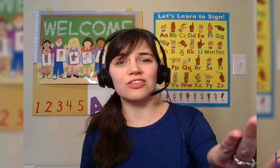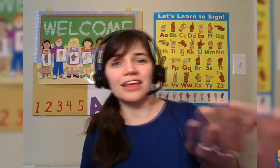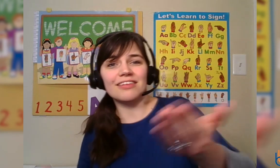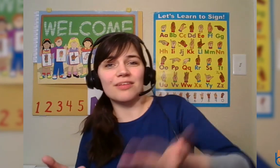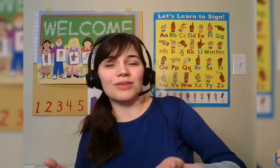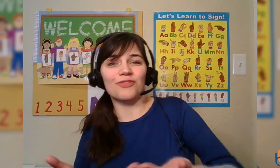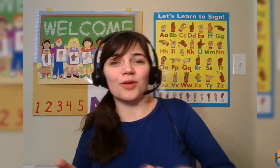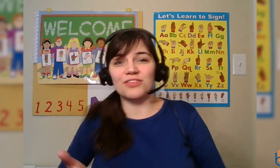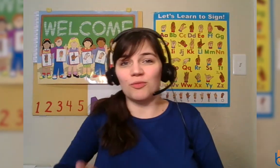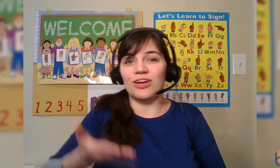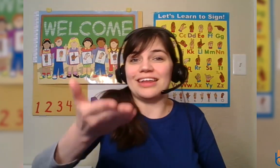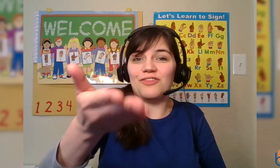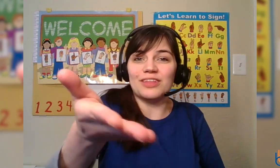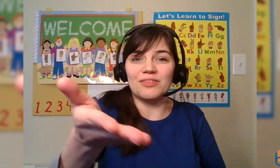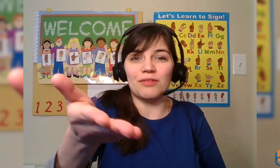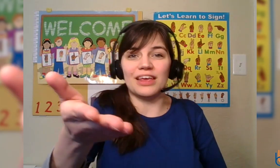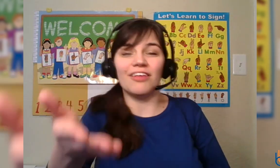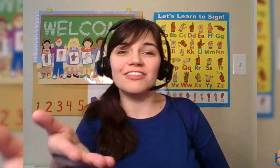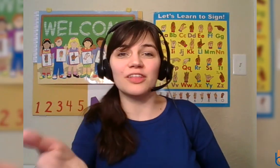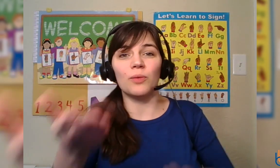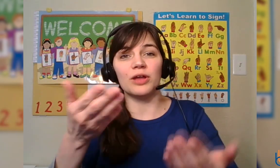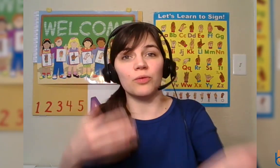taking something from someone and giving them something else, like the waiter will